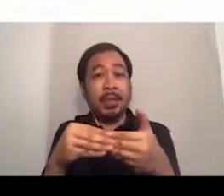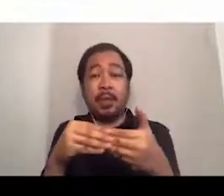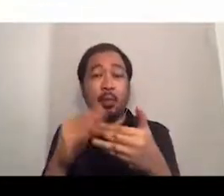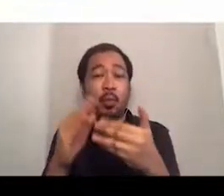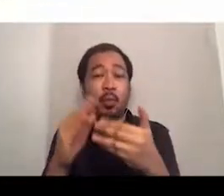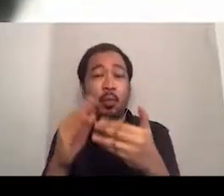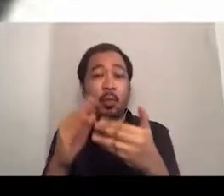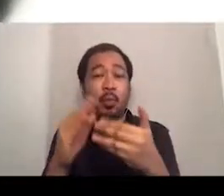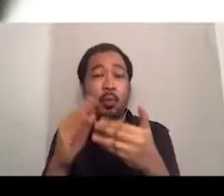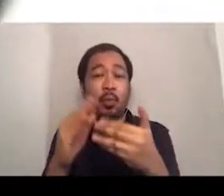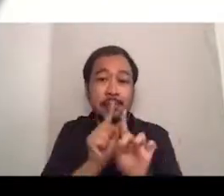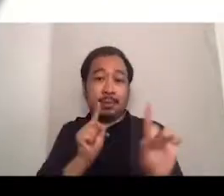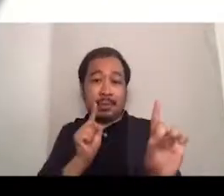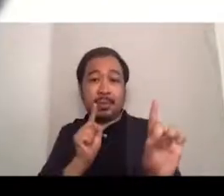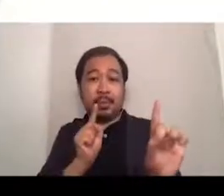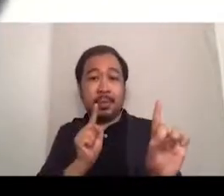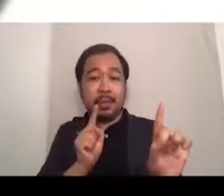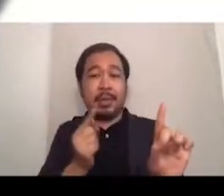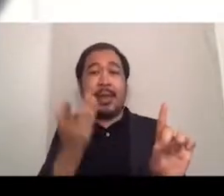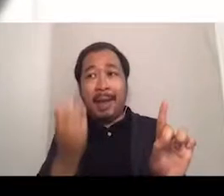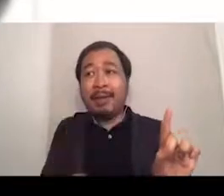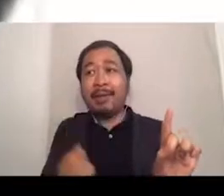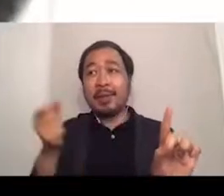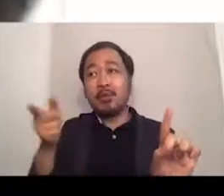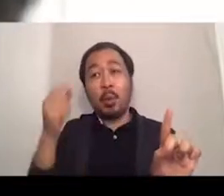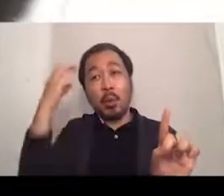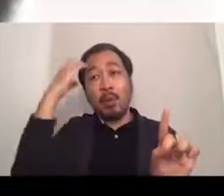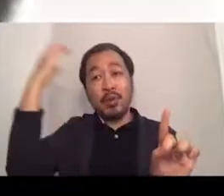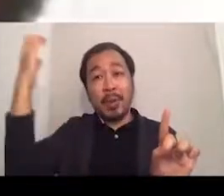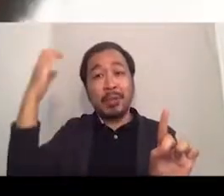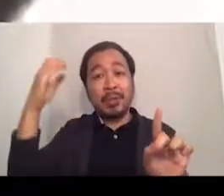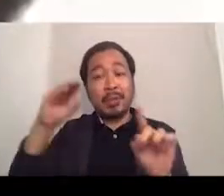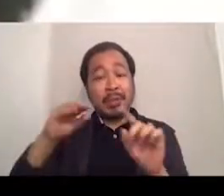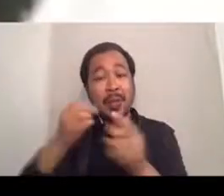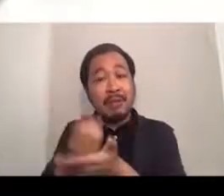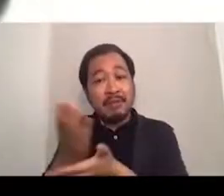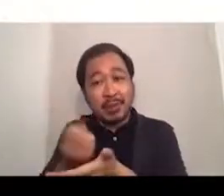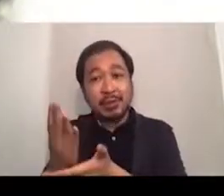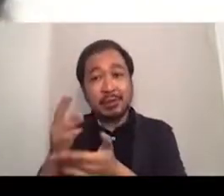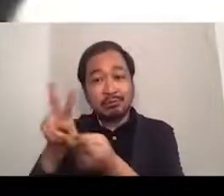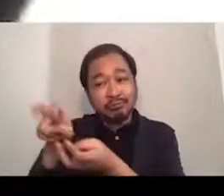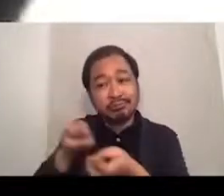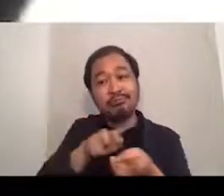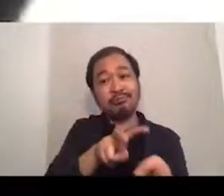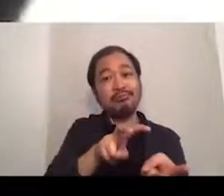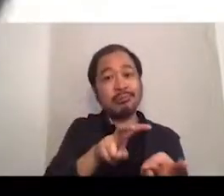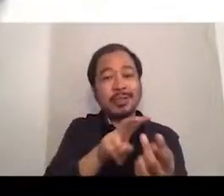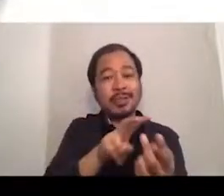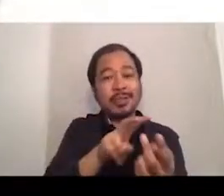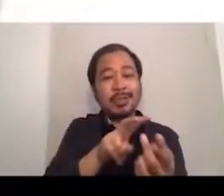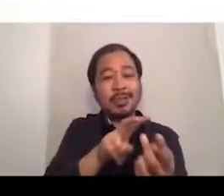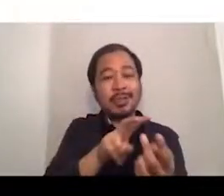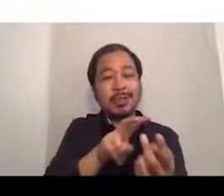In terms of tele-rehab, we have actually published our guidelines with the help of other physiotherapy associations and actually working with